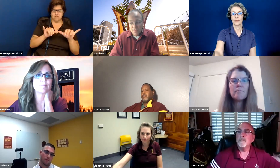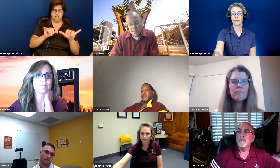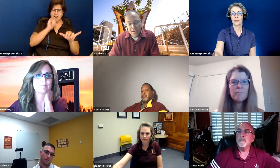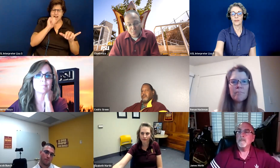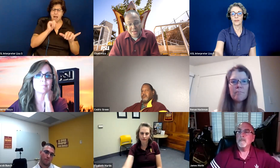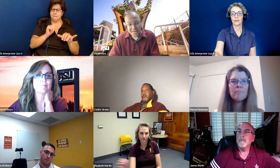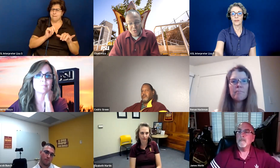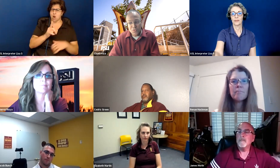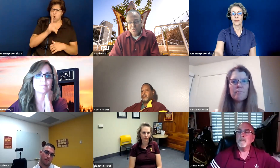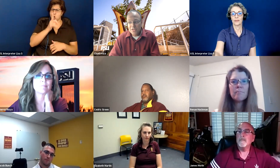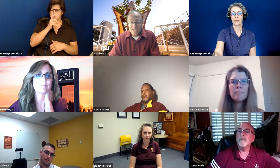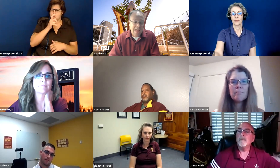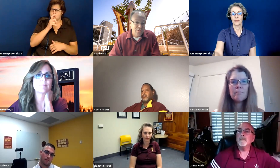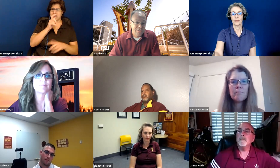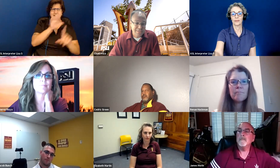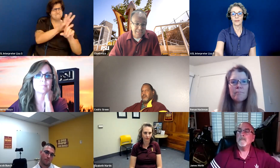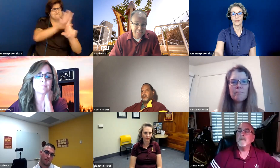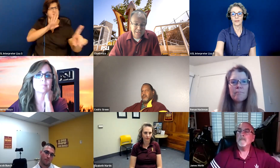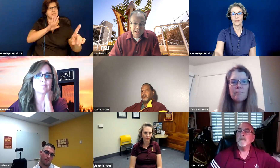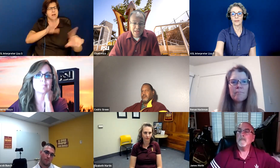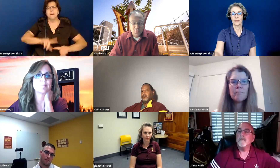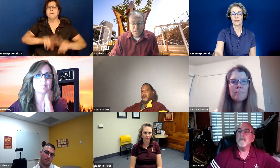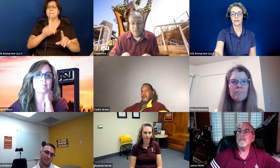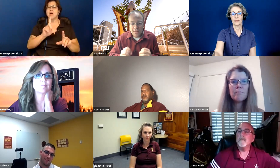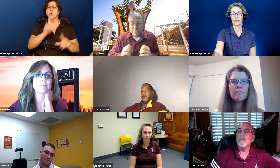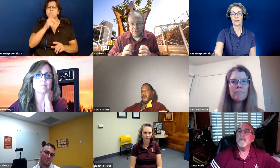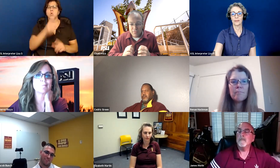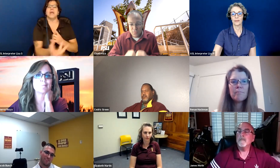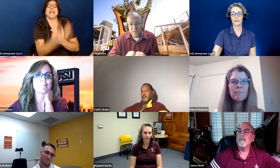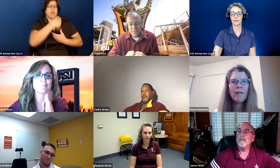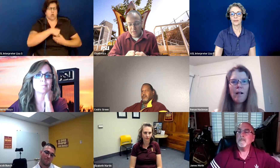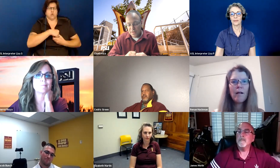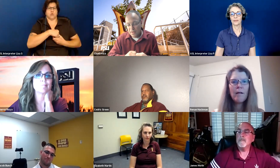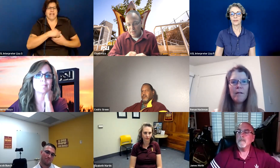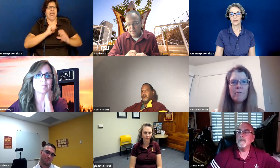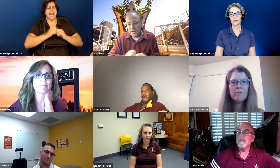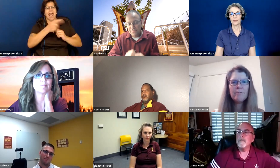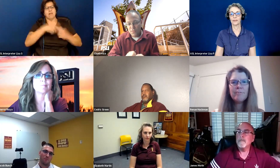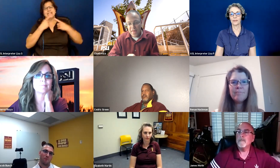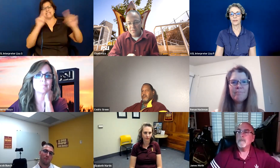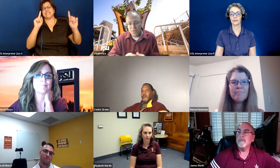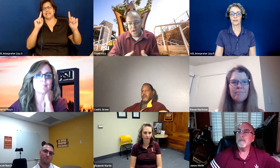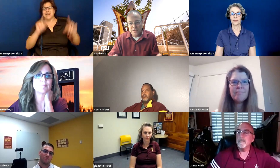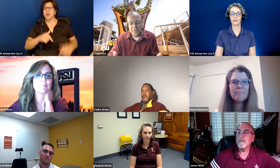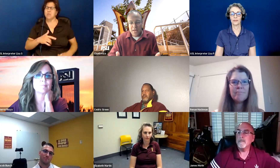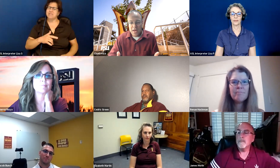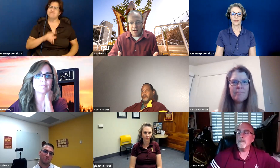but by home it includes and how they succeed. And we have really felt an affinity for that phrase